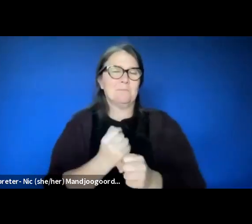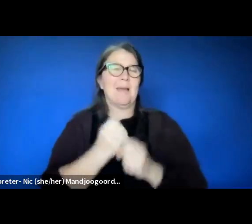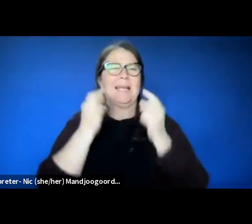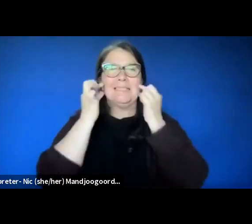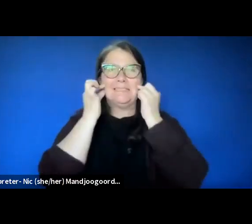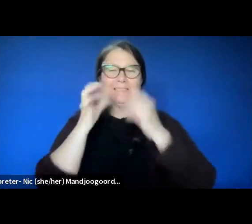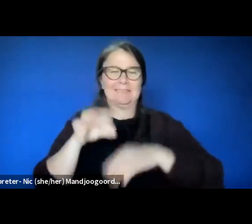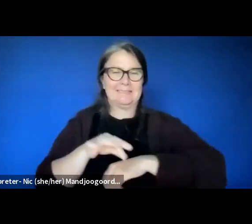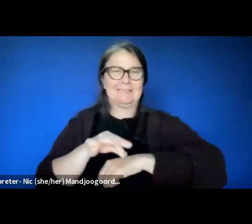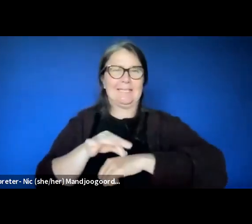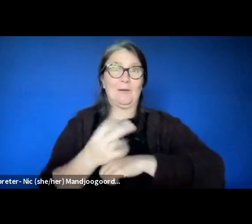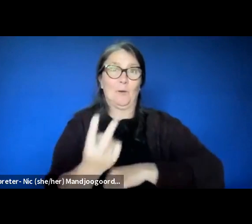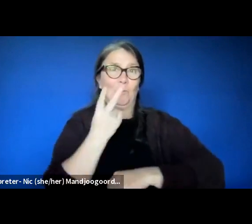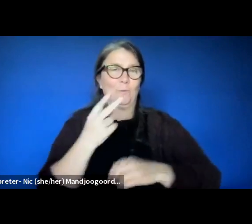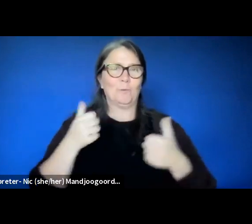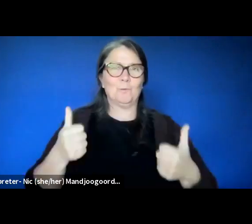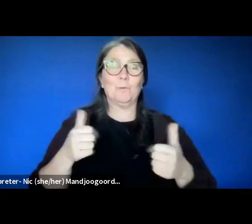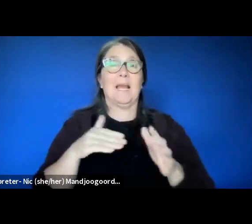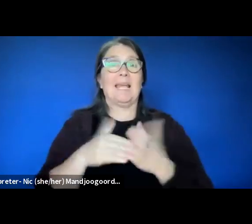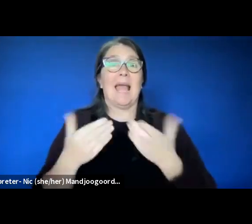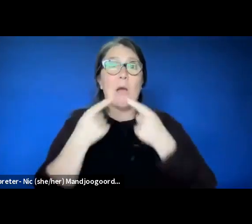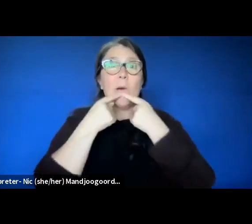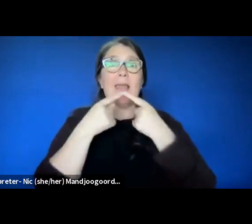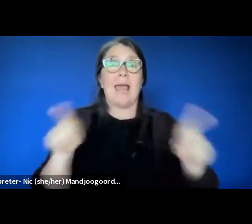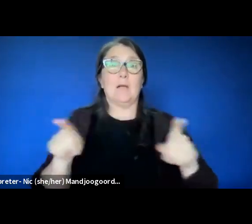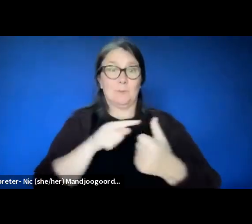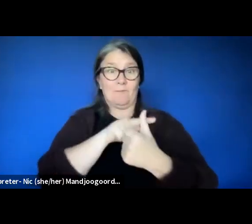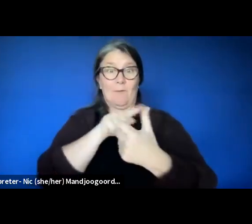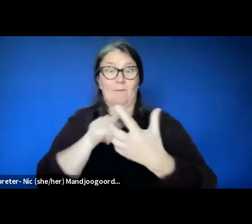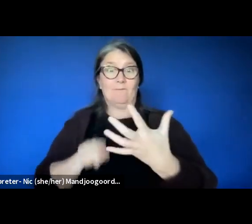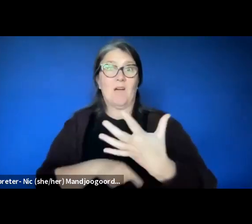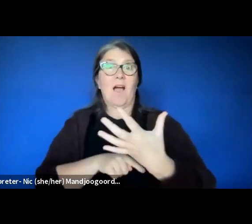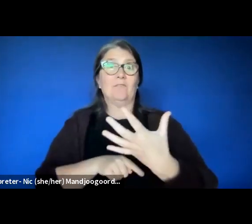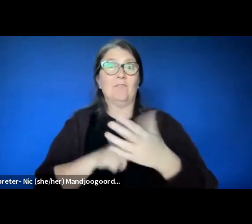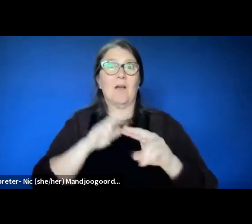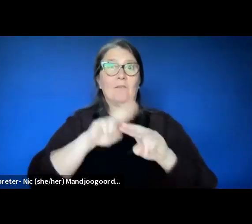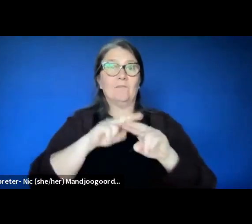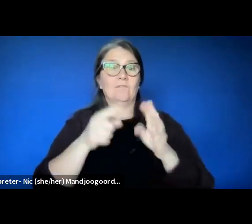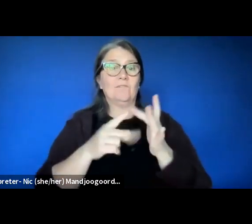thank Thank you so much. All right you so much. All right. And now to be. a now announcement about five finalists. Wait